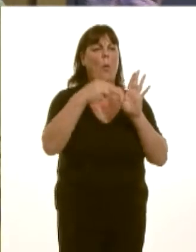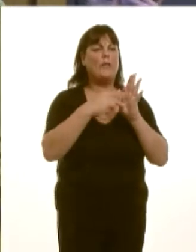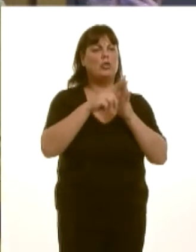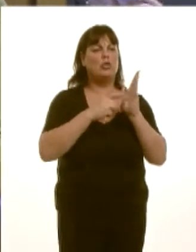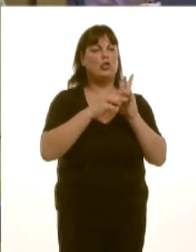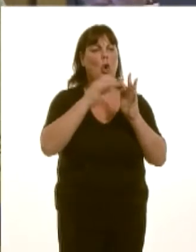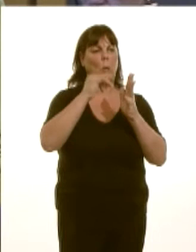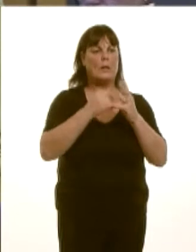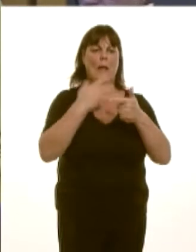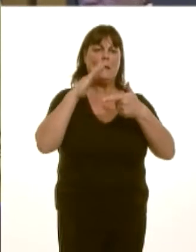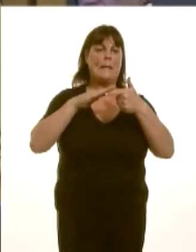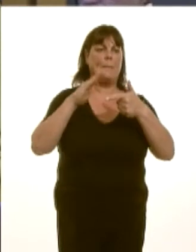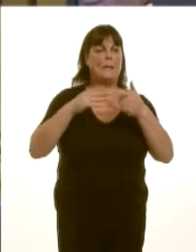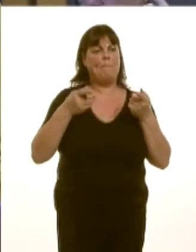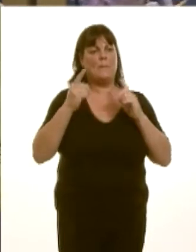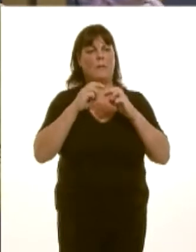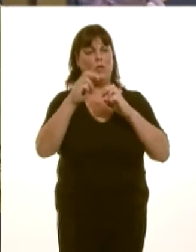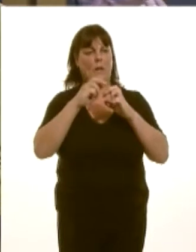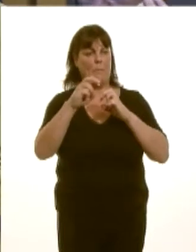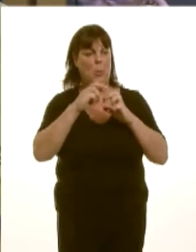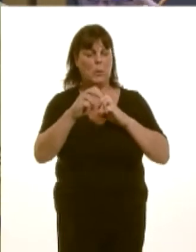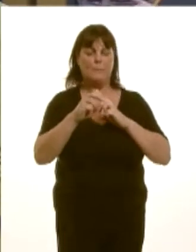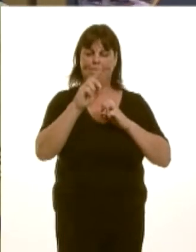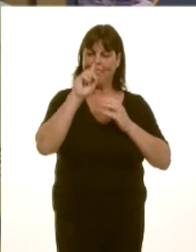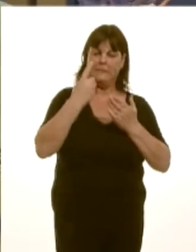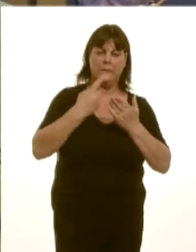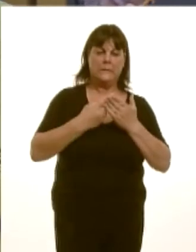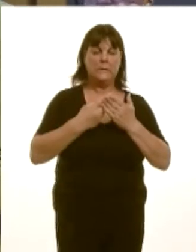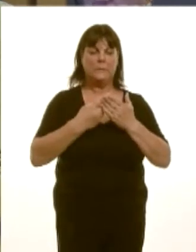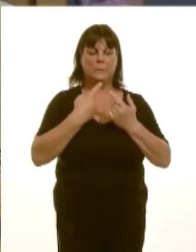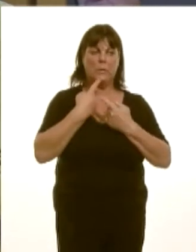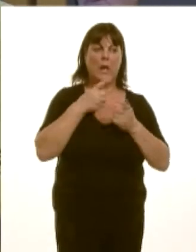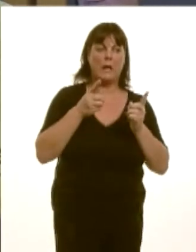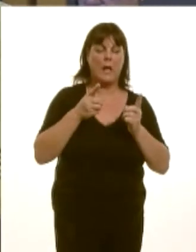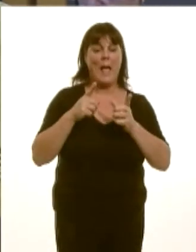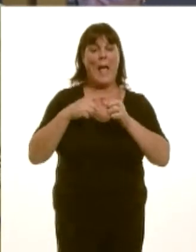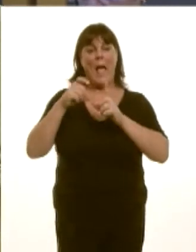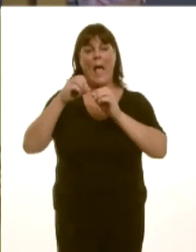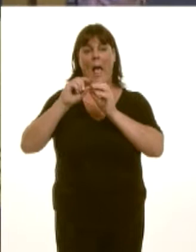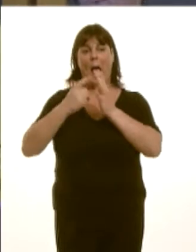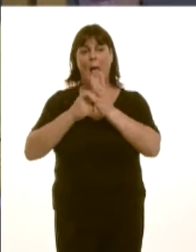Welsh Government, announced plans to reopen the rail passenger line between Aberdare and Hirwaun.